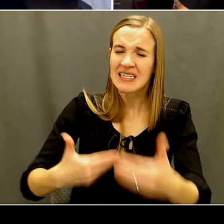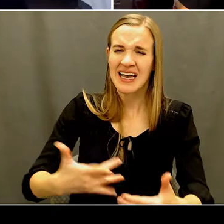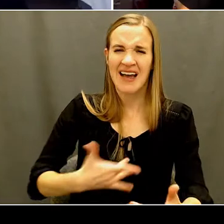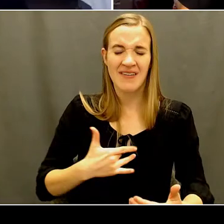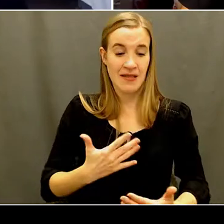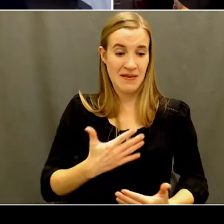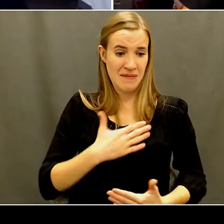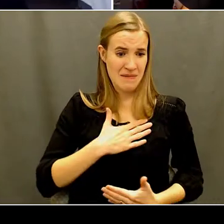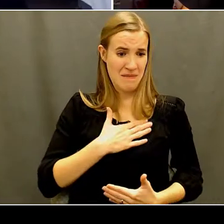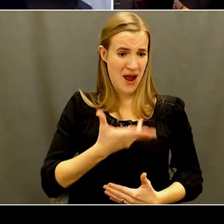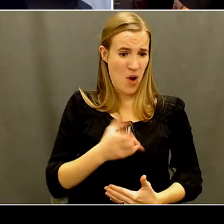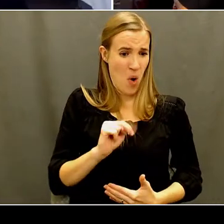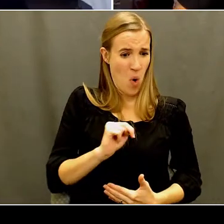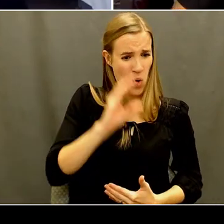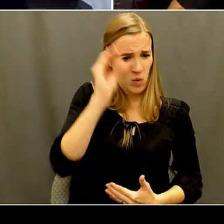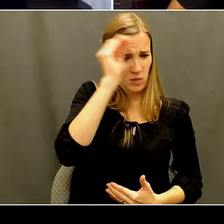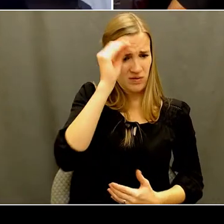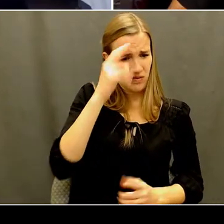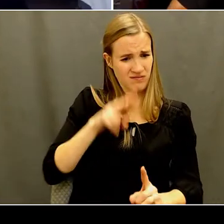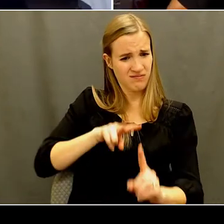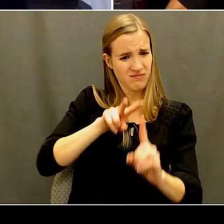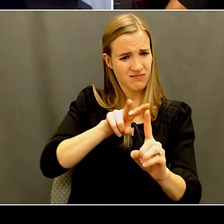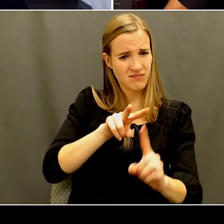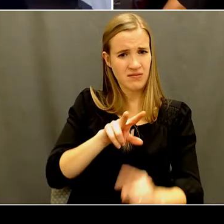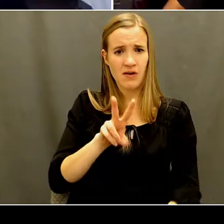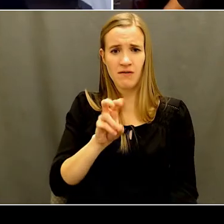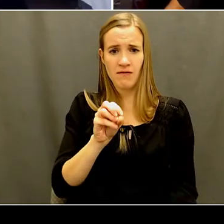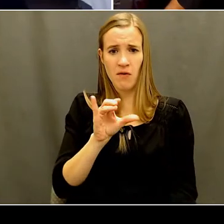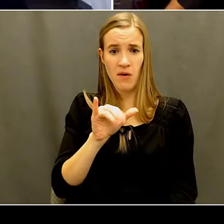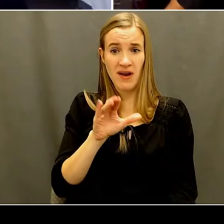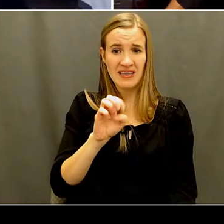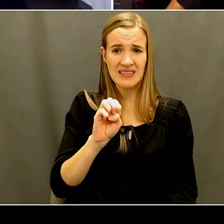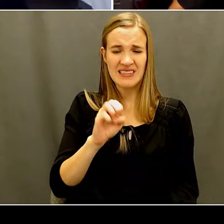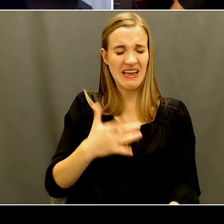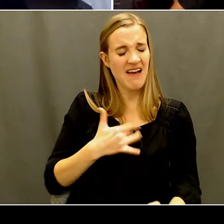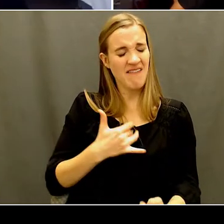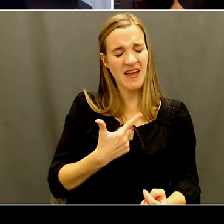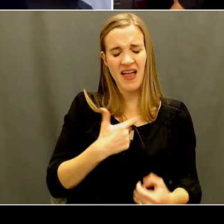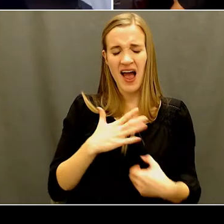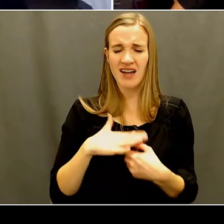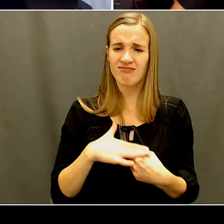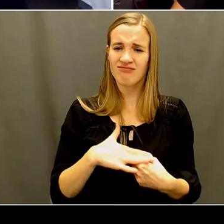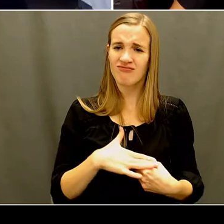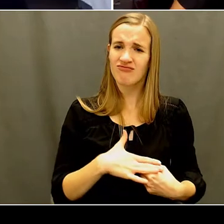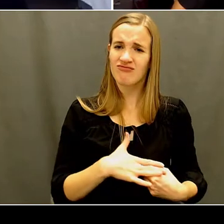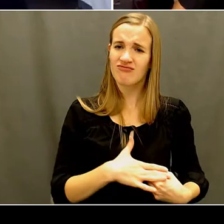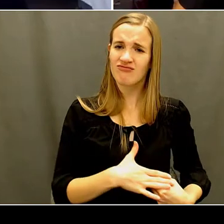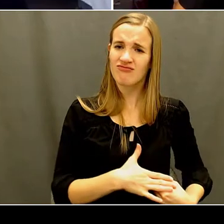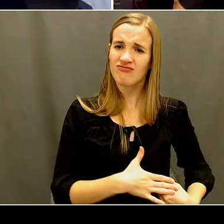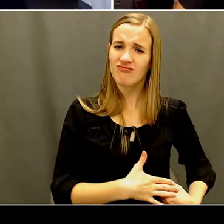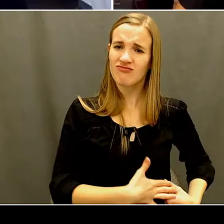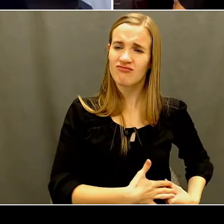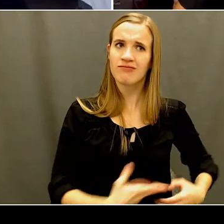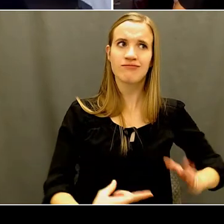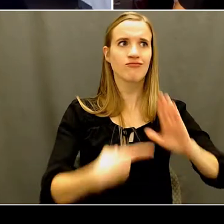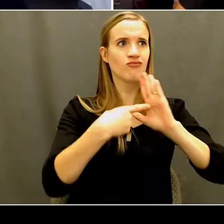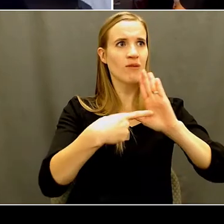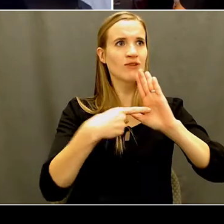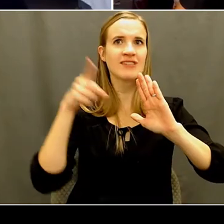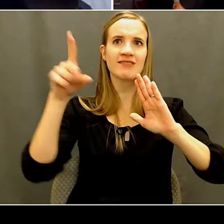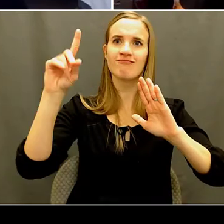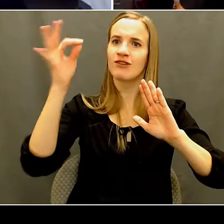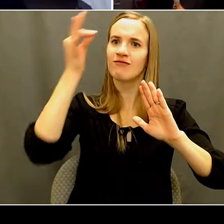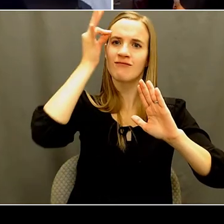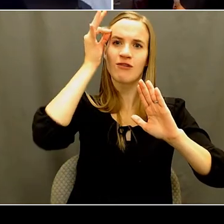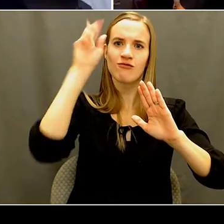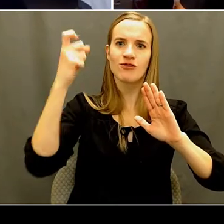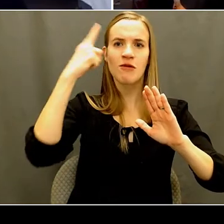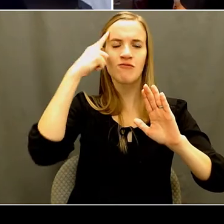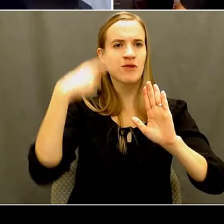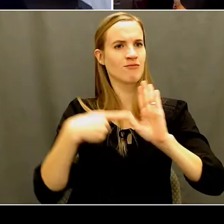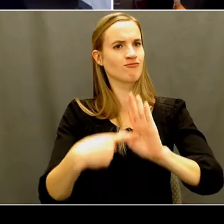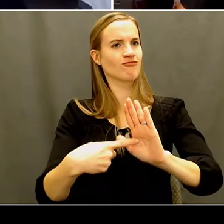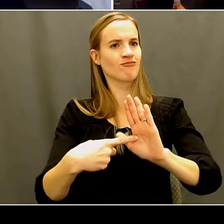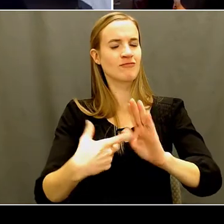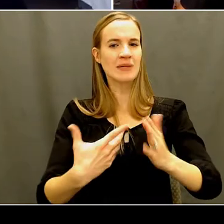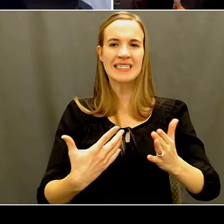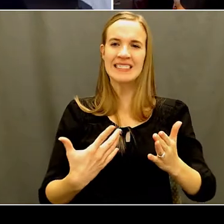And so um, I started a blog. Um I started a blog that was focused on shoes